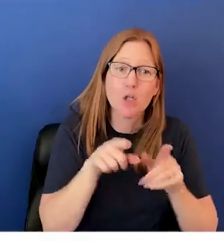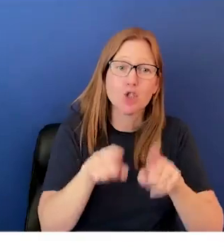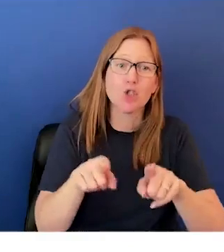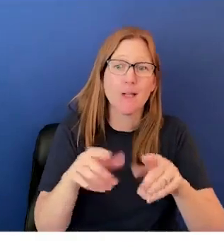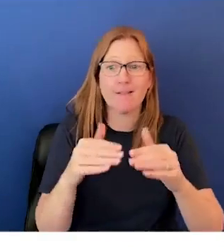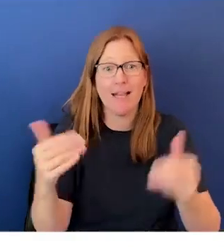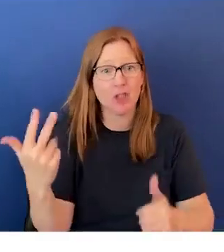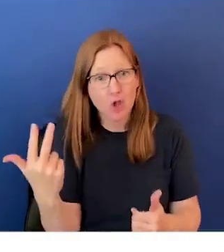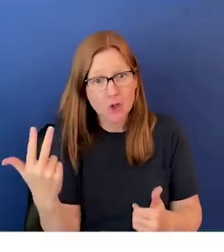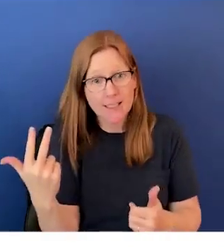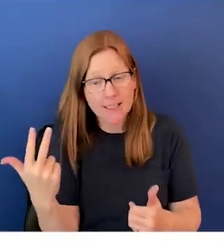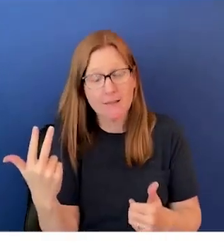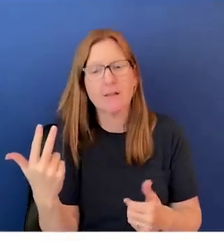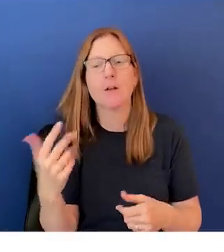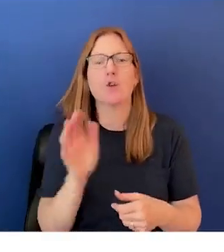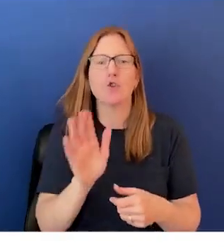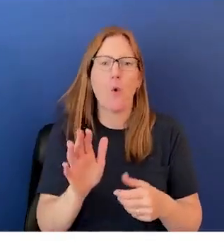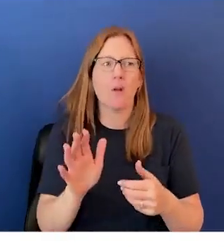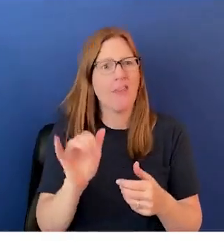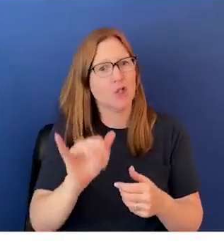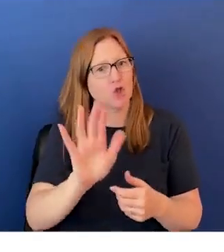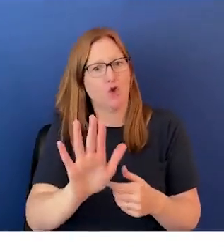to have a level of readiness you need to be able to continue